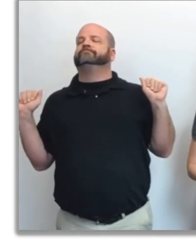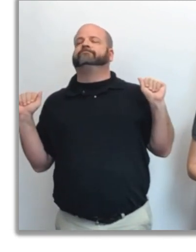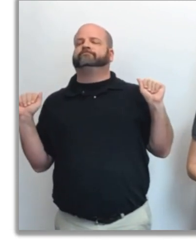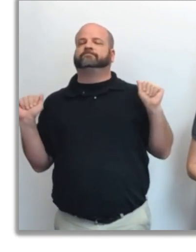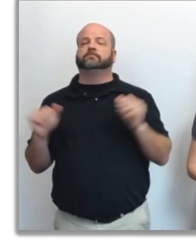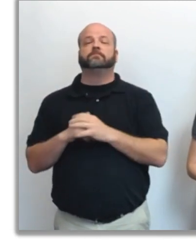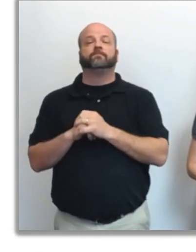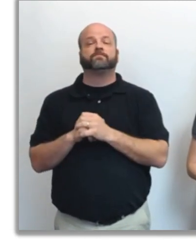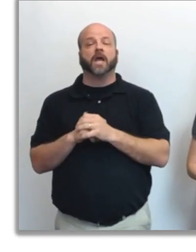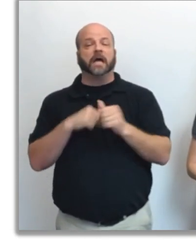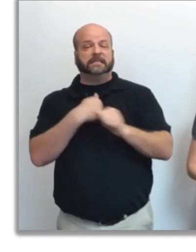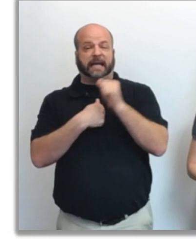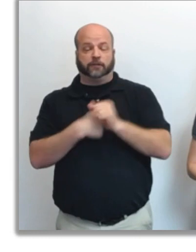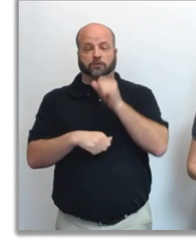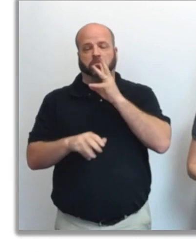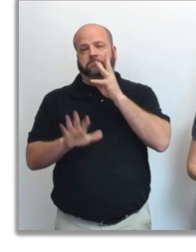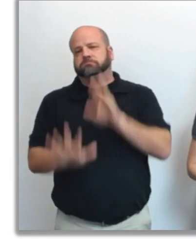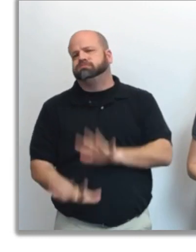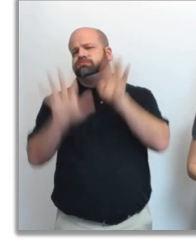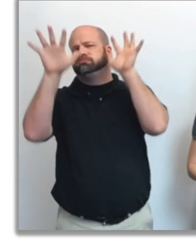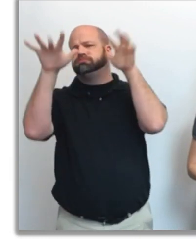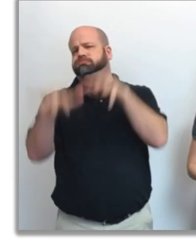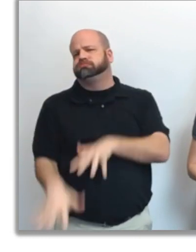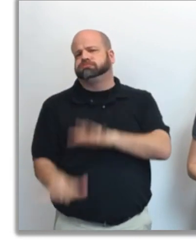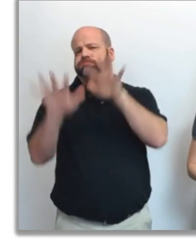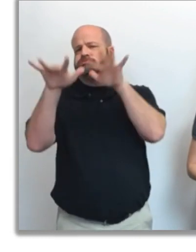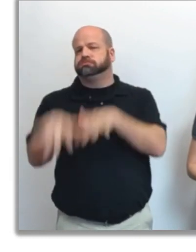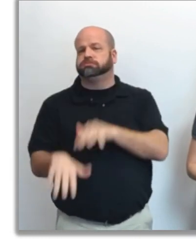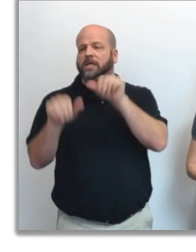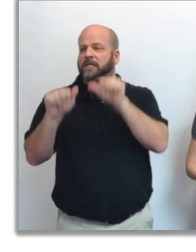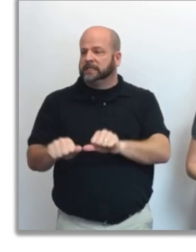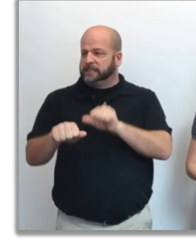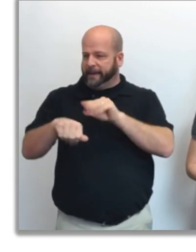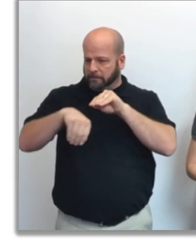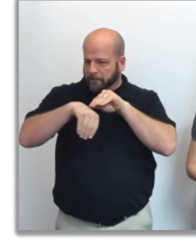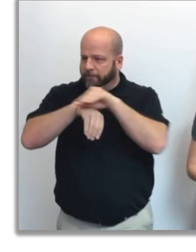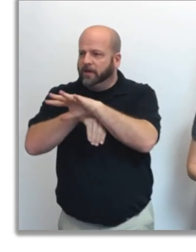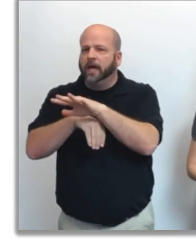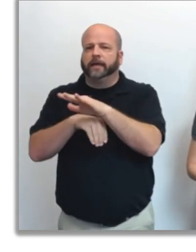Dangerous waves can pose a significant hazard to coastal residents and mariners.